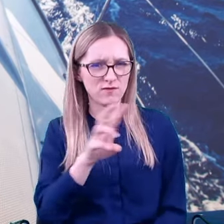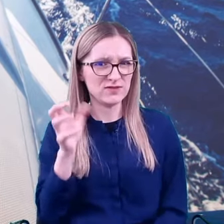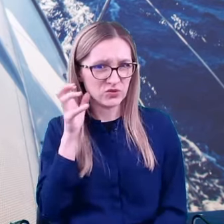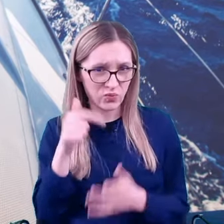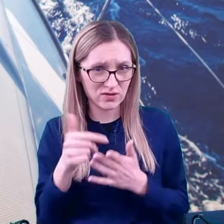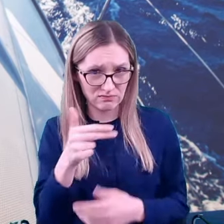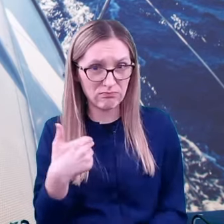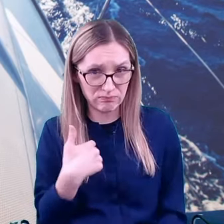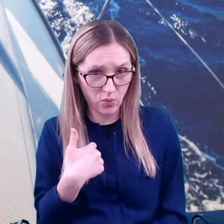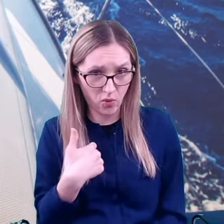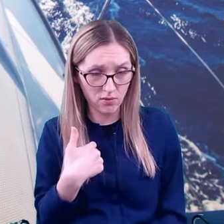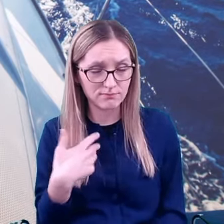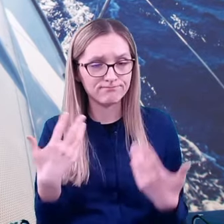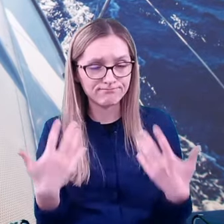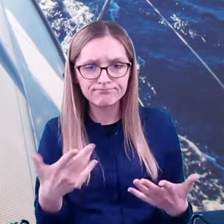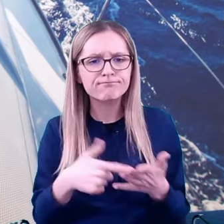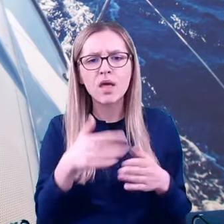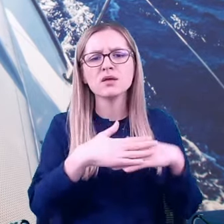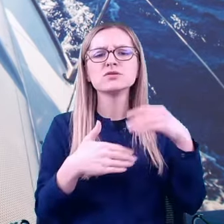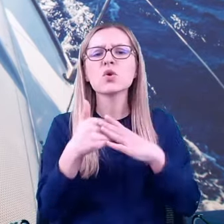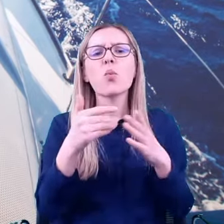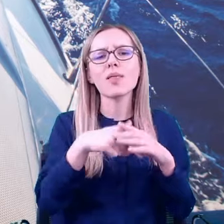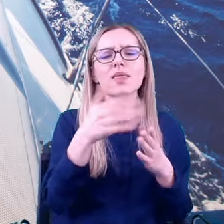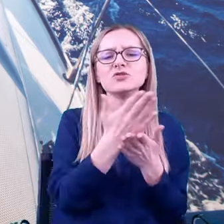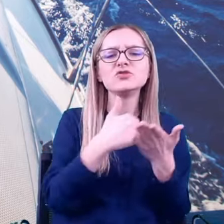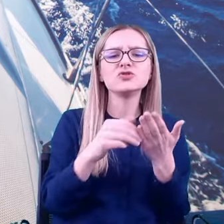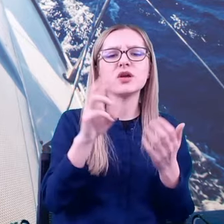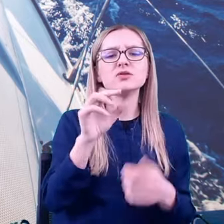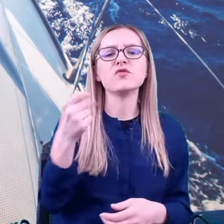All right. What is a hydrogen molecule made of?